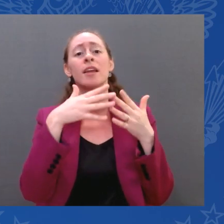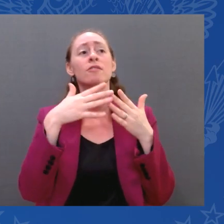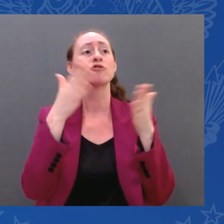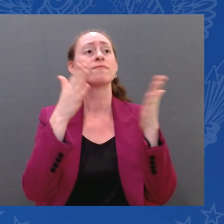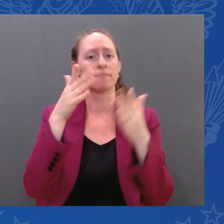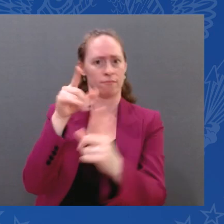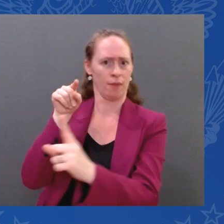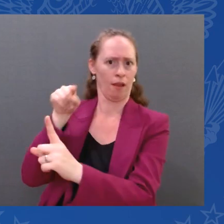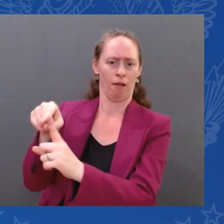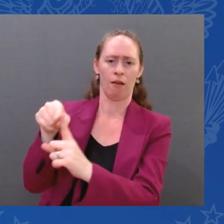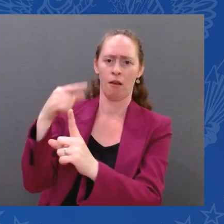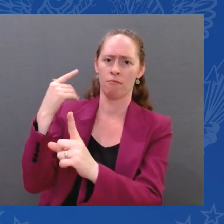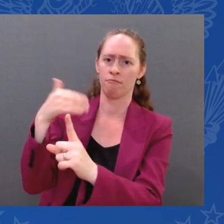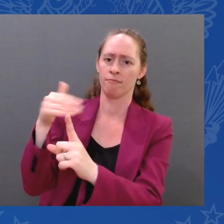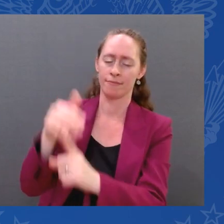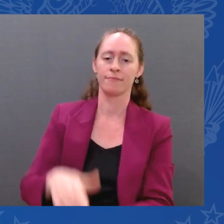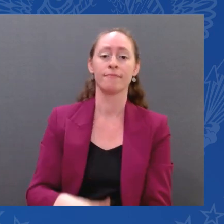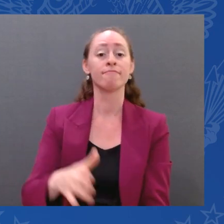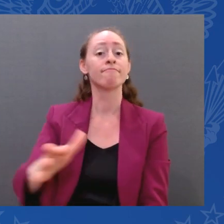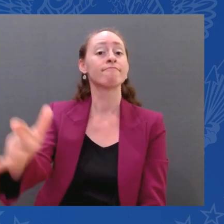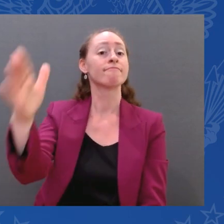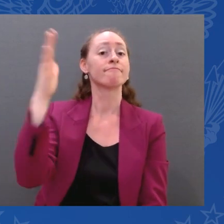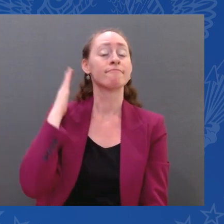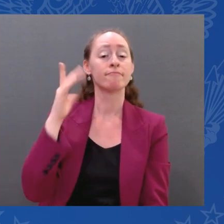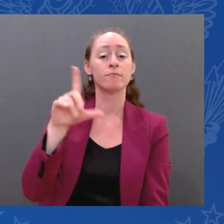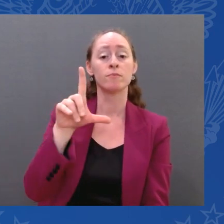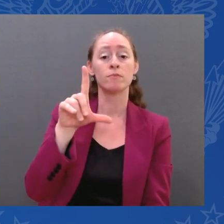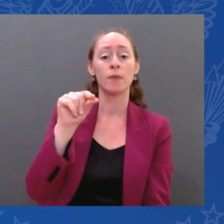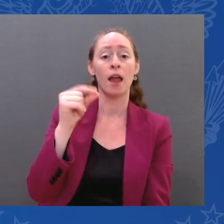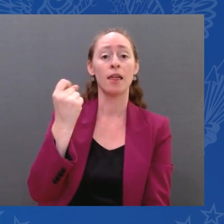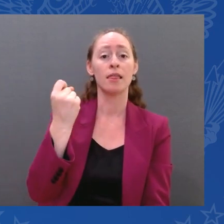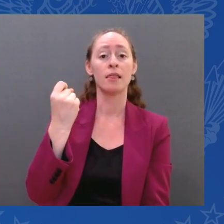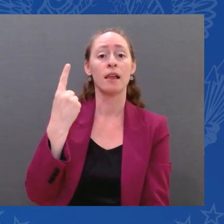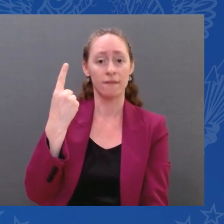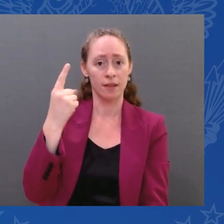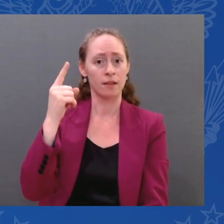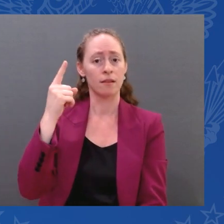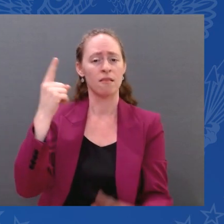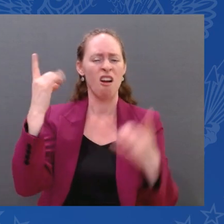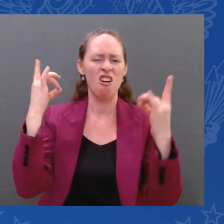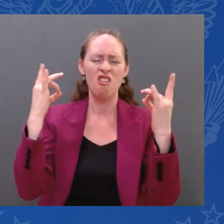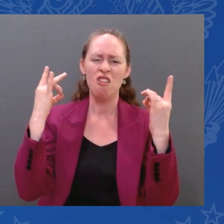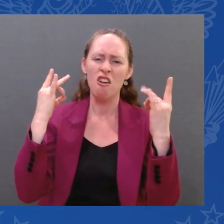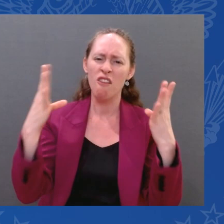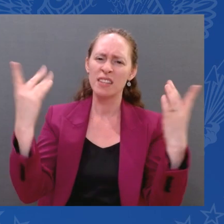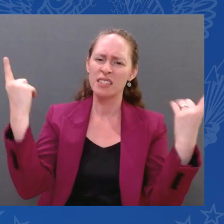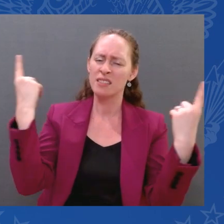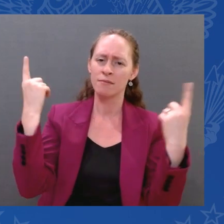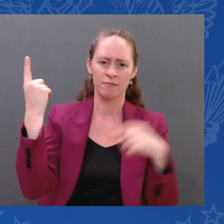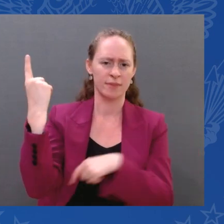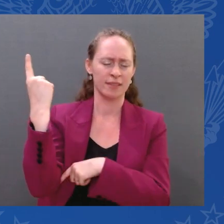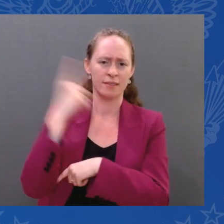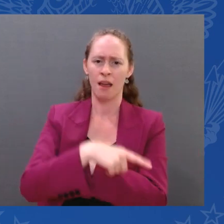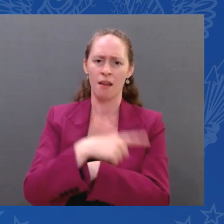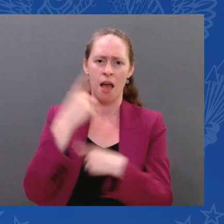That shocked our nation's conscience. She summoned the courage to keep serving. She learned to walk, speak and write again